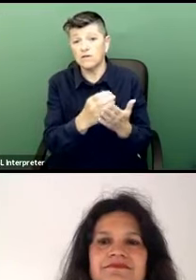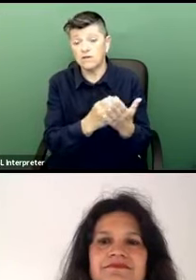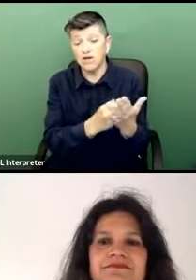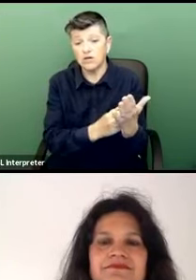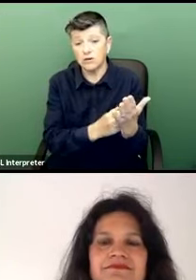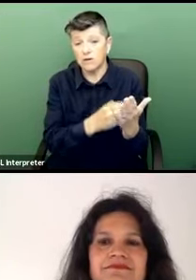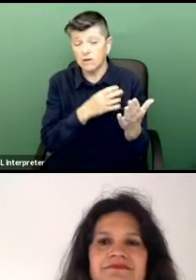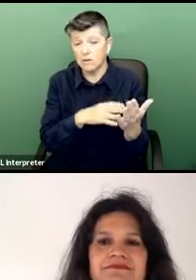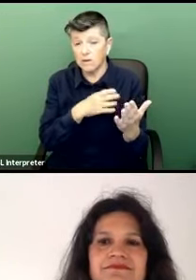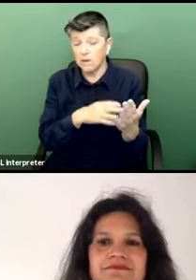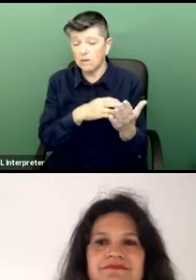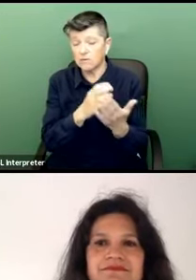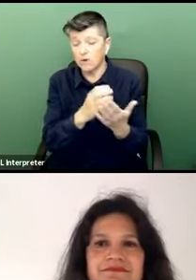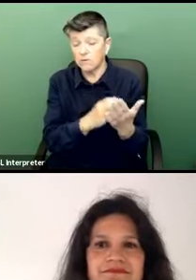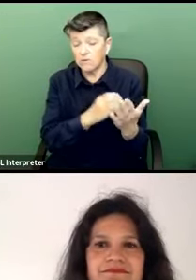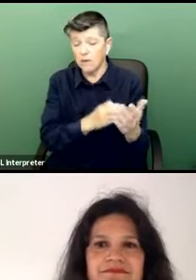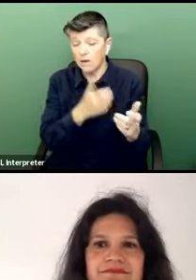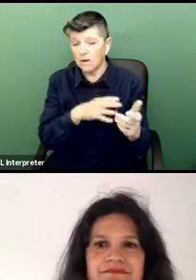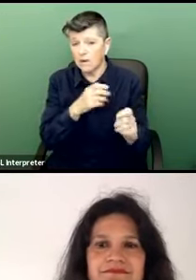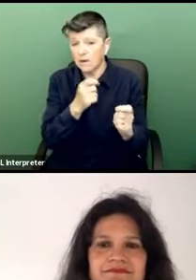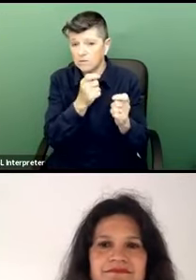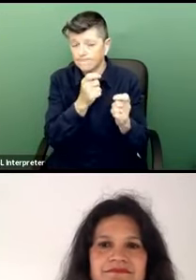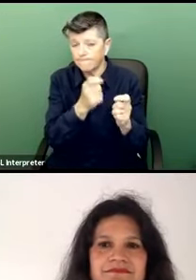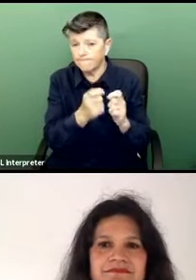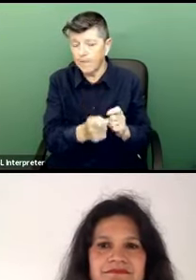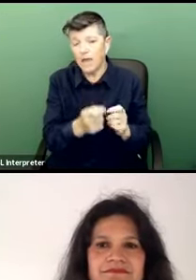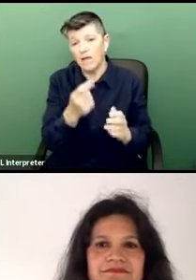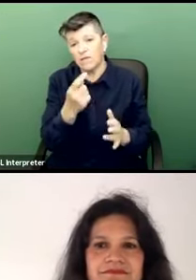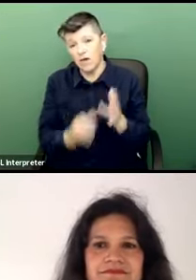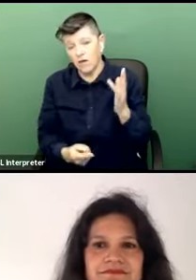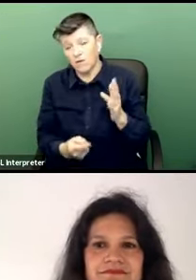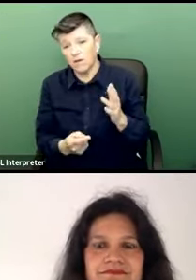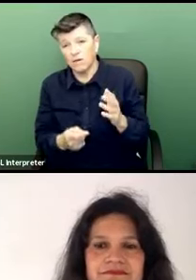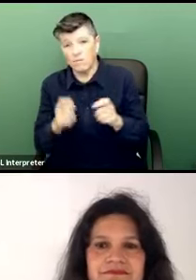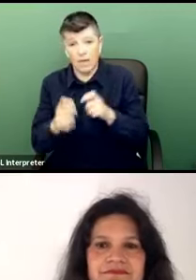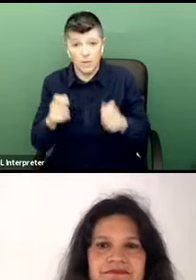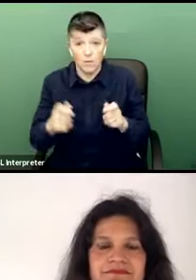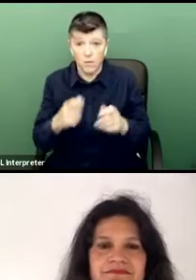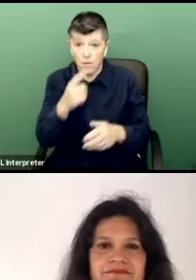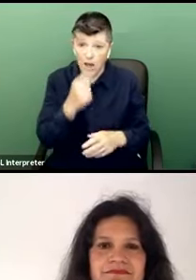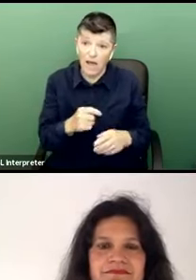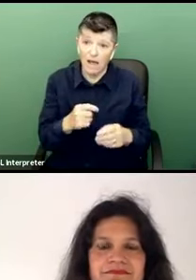a dramatic deflection from the demands of